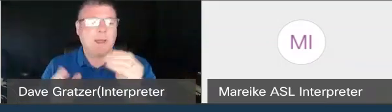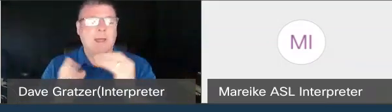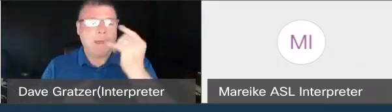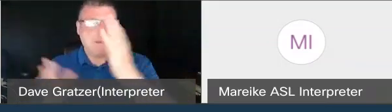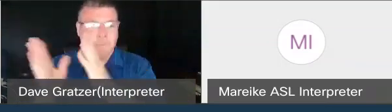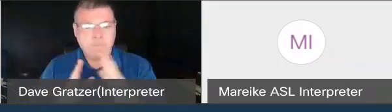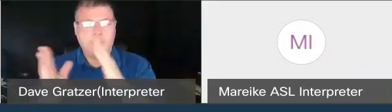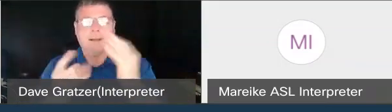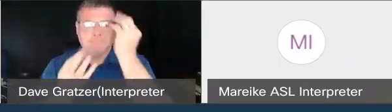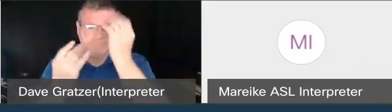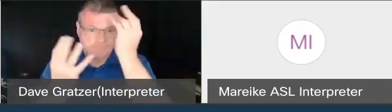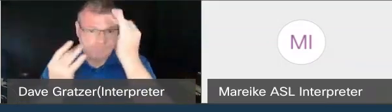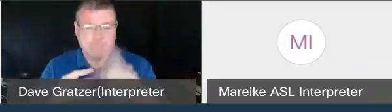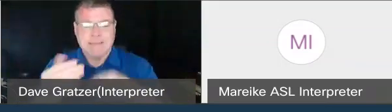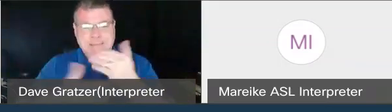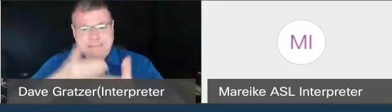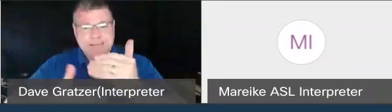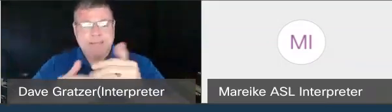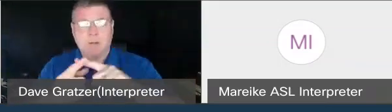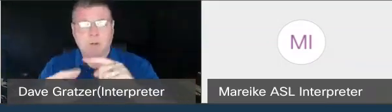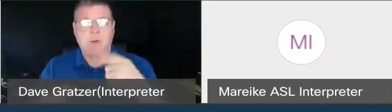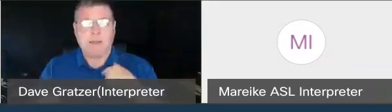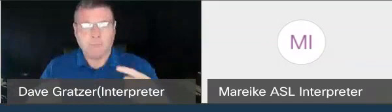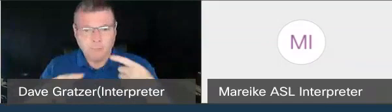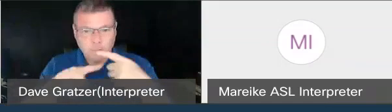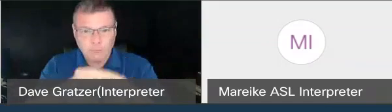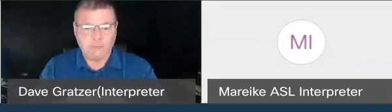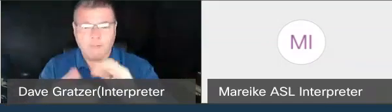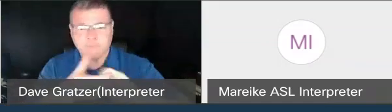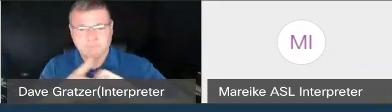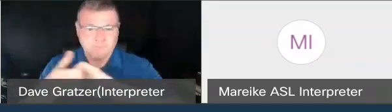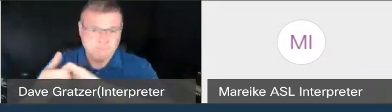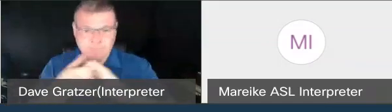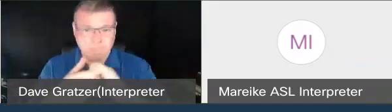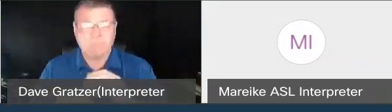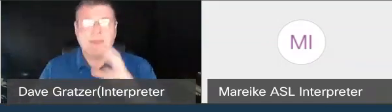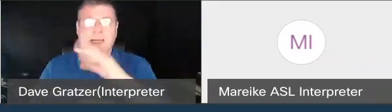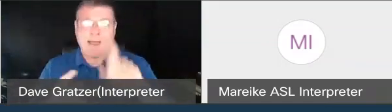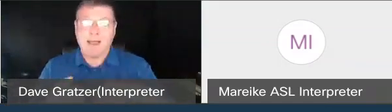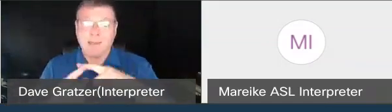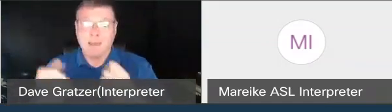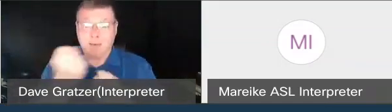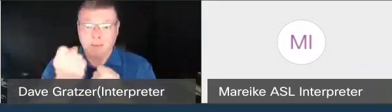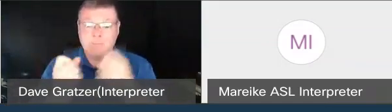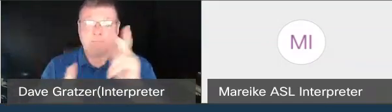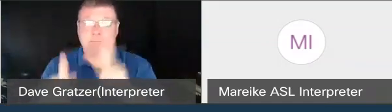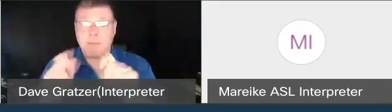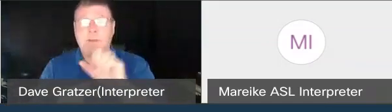and practical steps for adapting a cross-disciplinary partnership model to support individuals with mental and substance use disorders